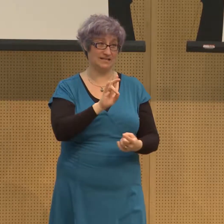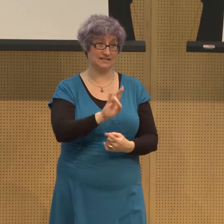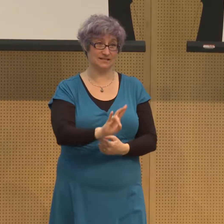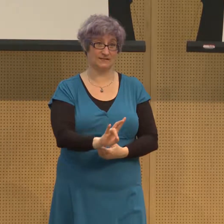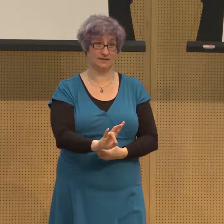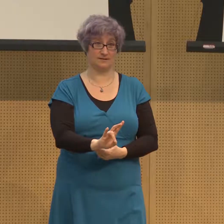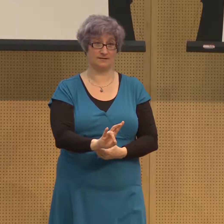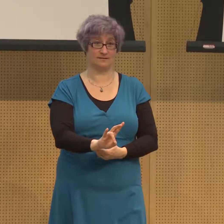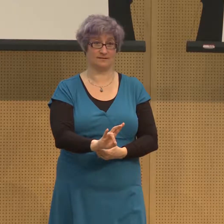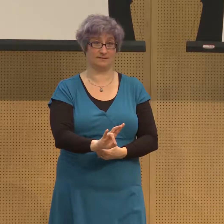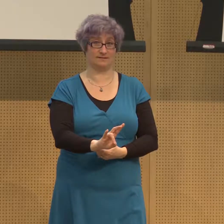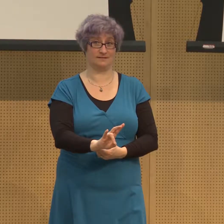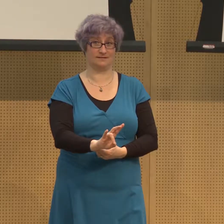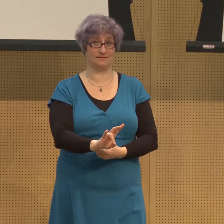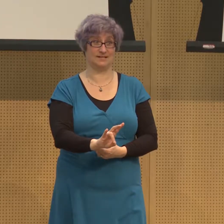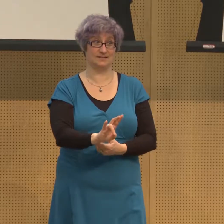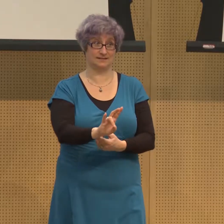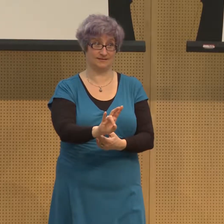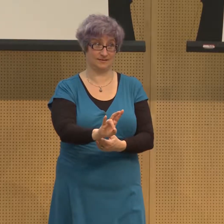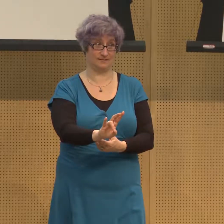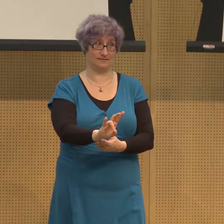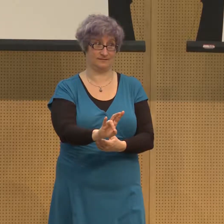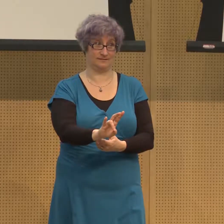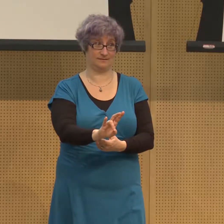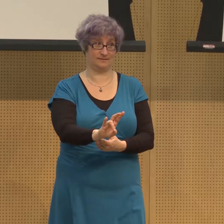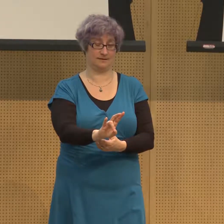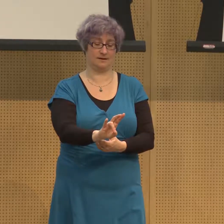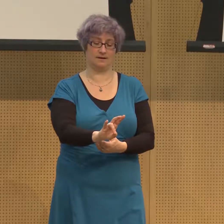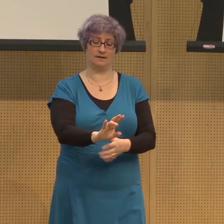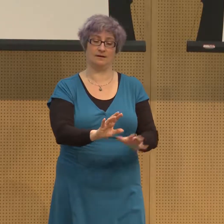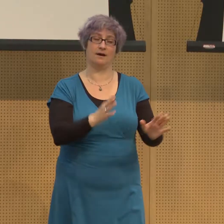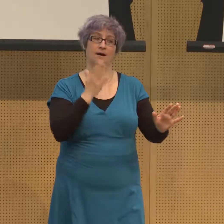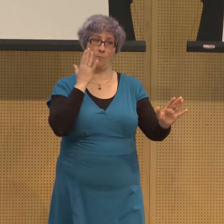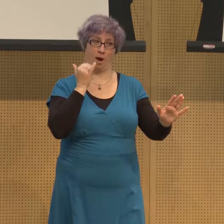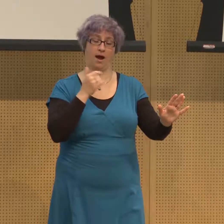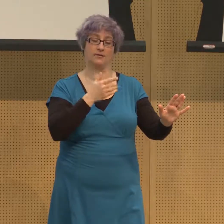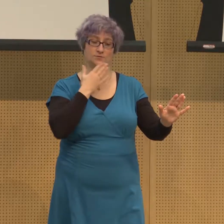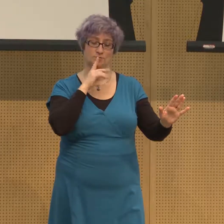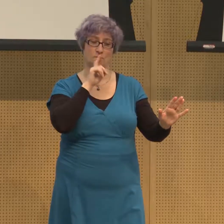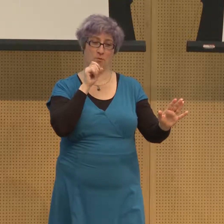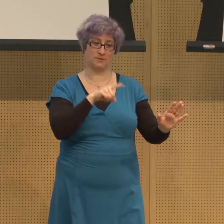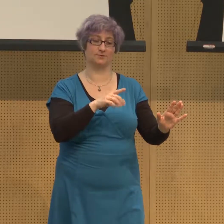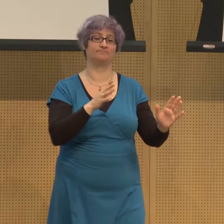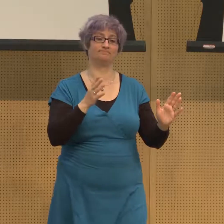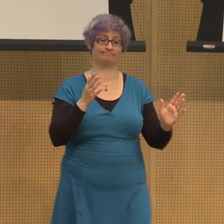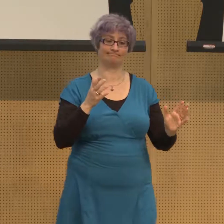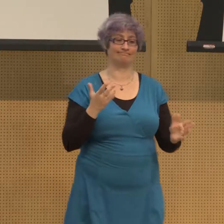Now there are only 7 students. The population of the students there has dropped.